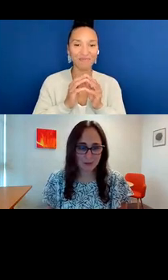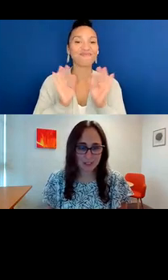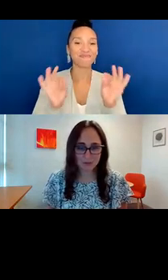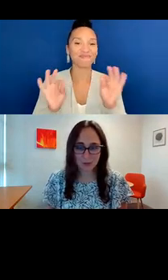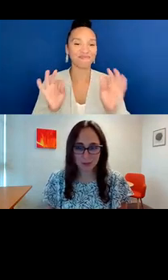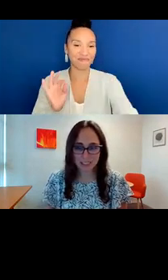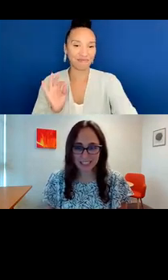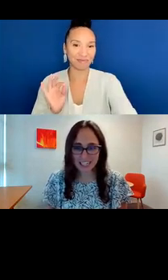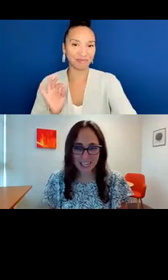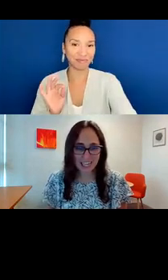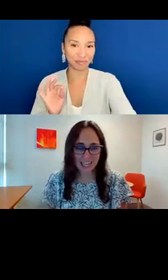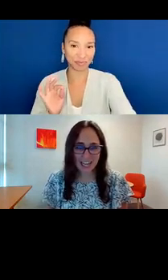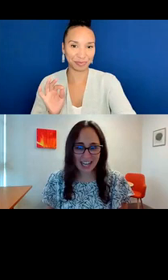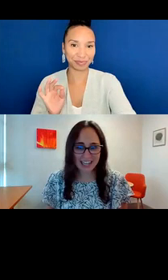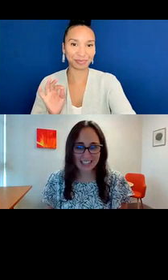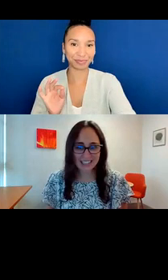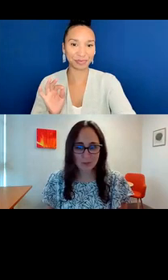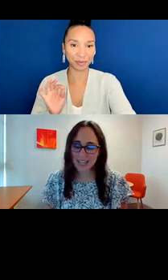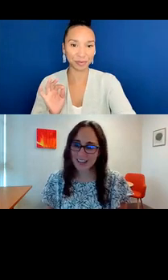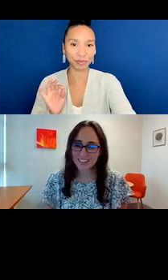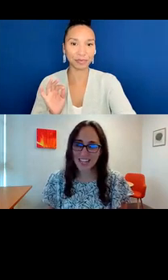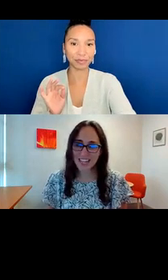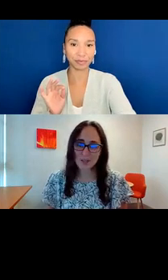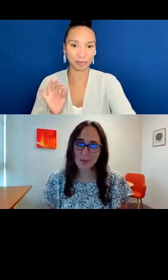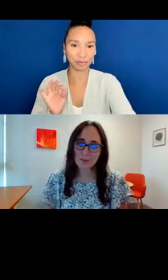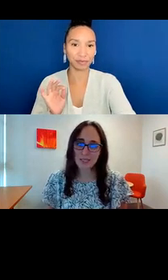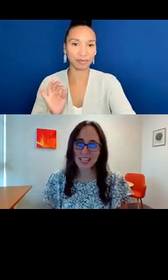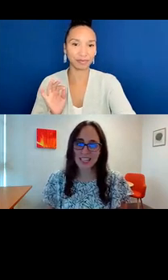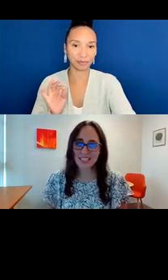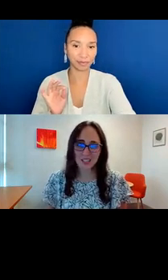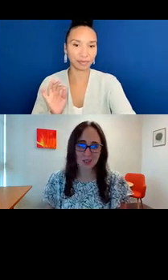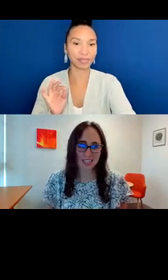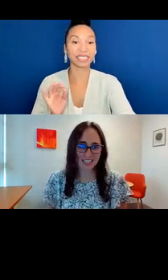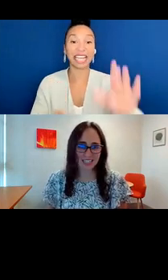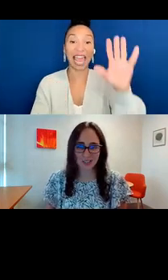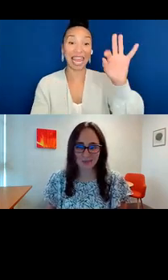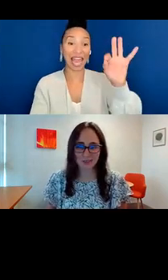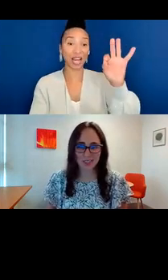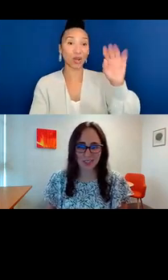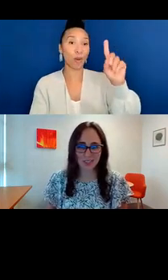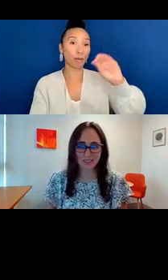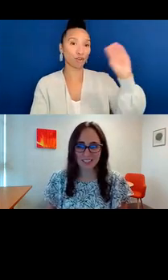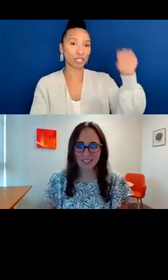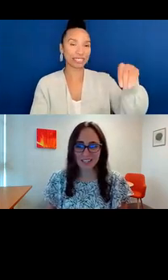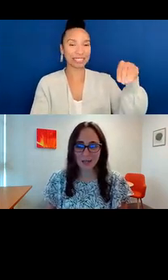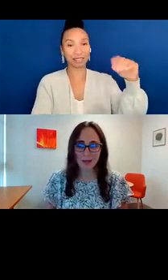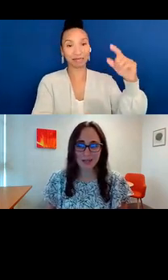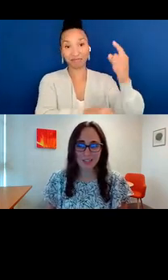So I'm going to move us forward. And we have a 91% correct answer of "not served."